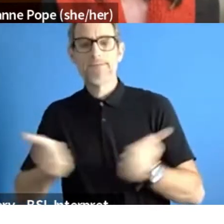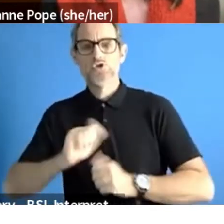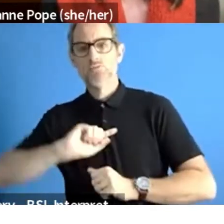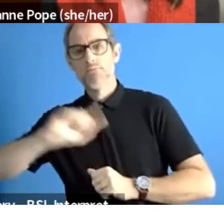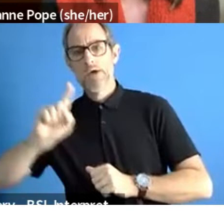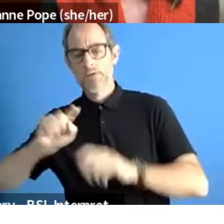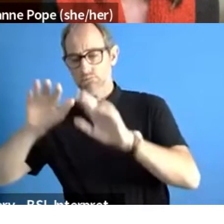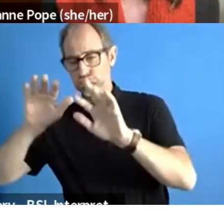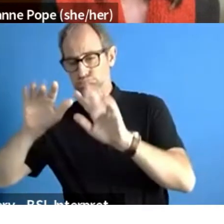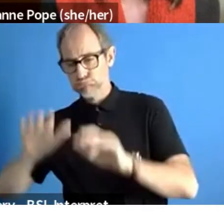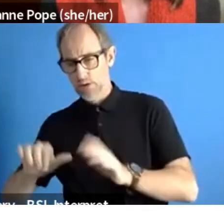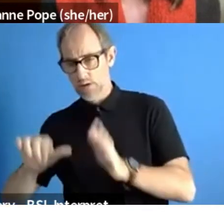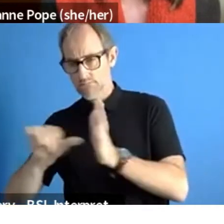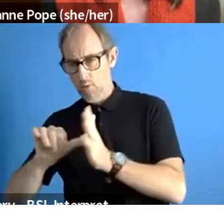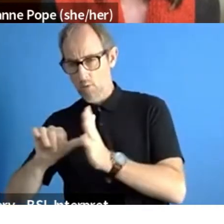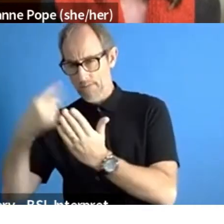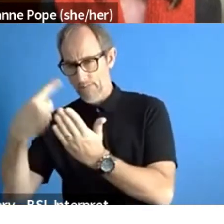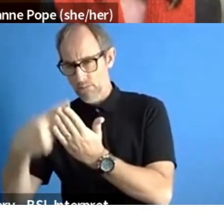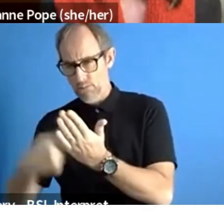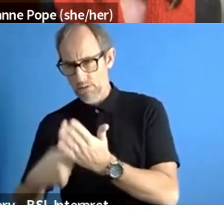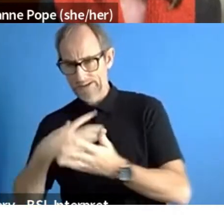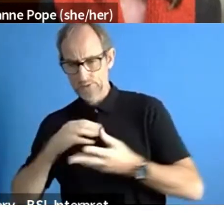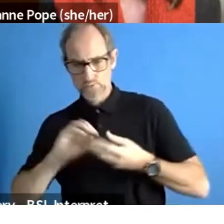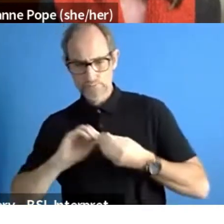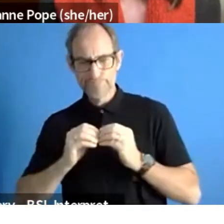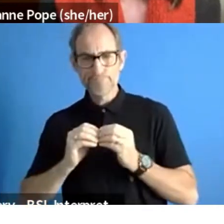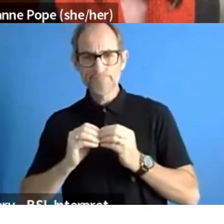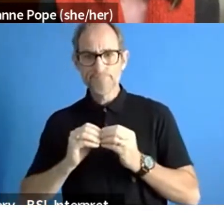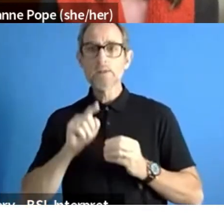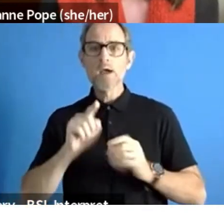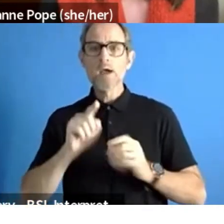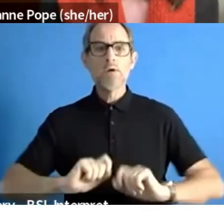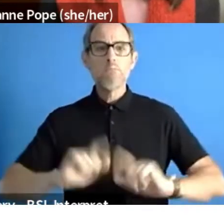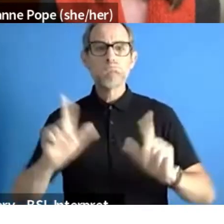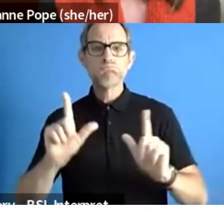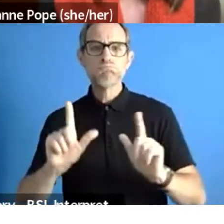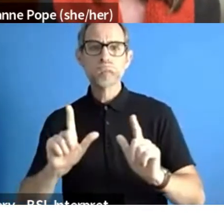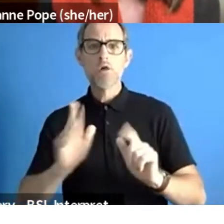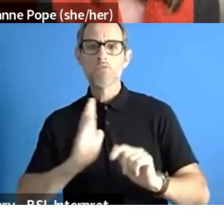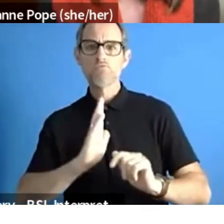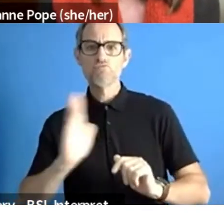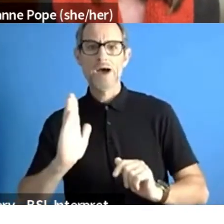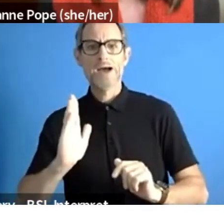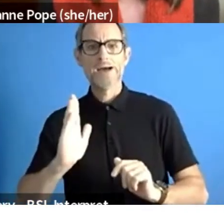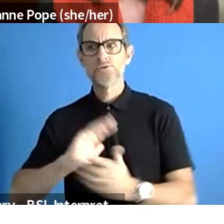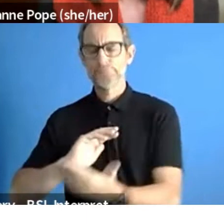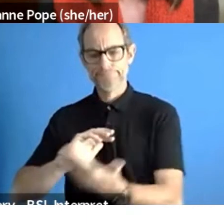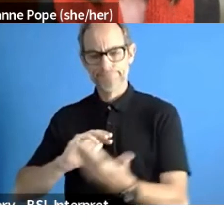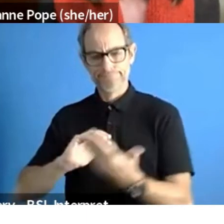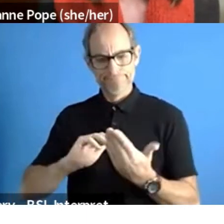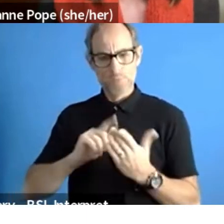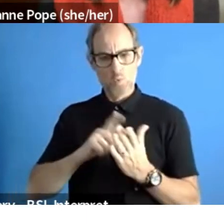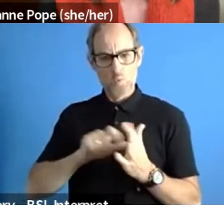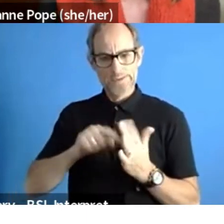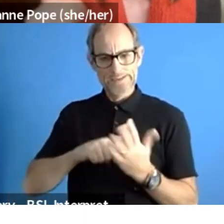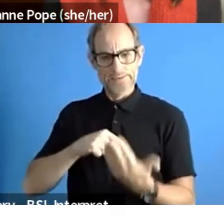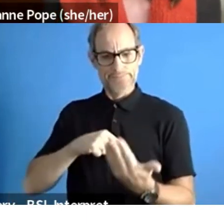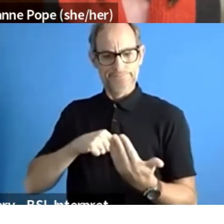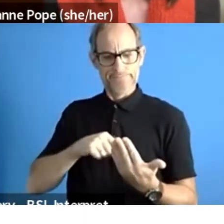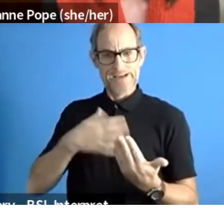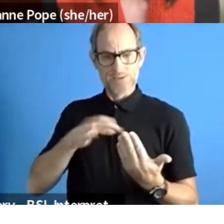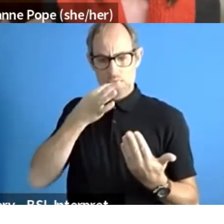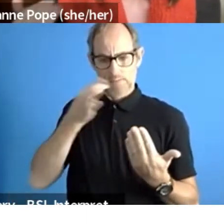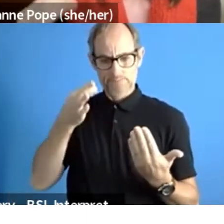You can see on the right side the many things we needed to do to meet just